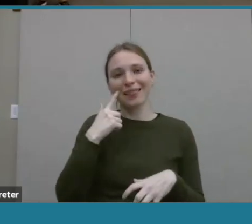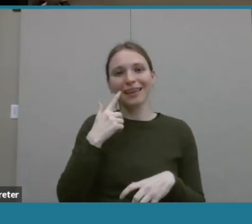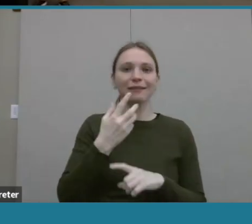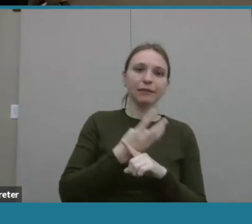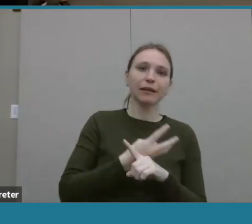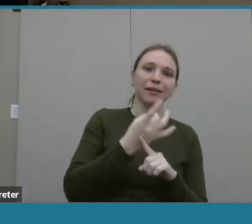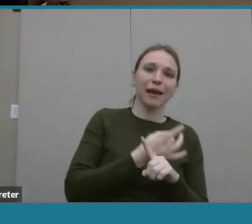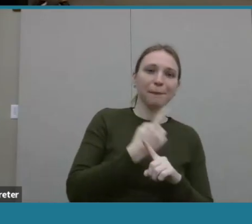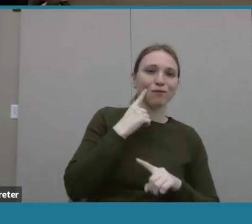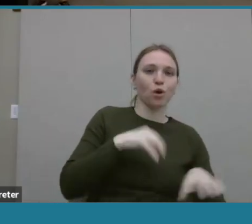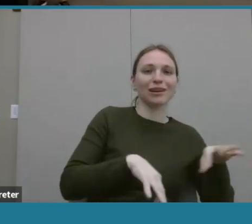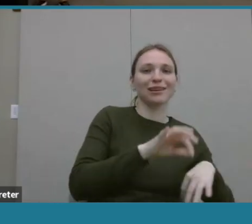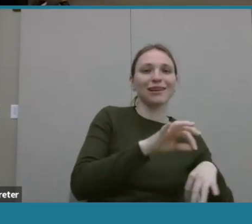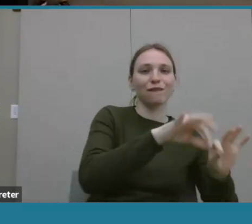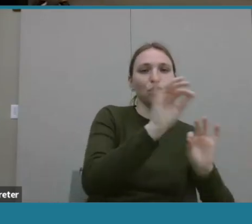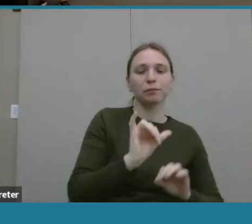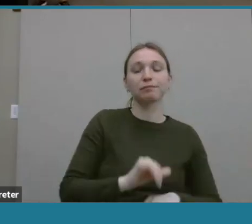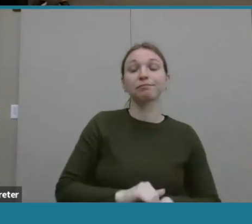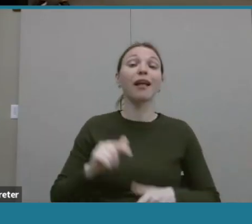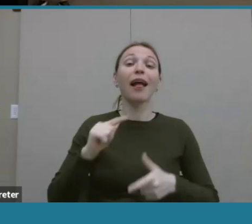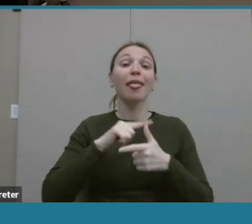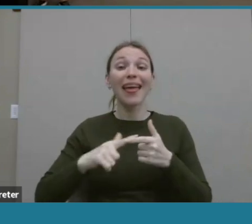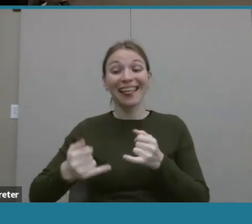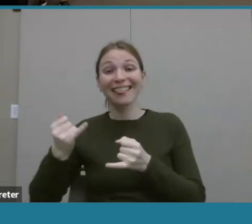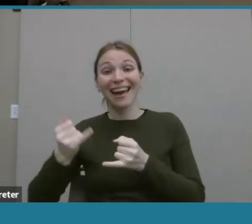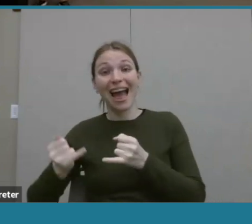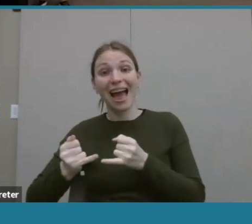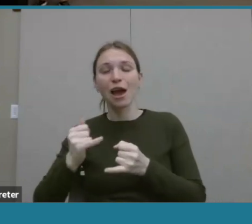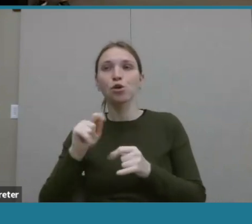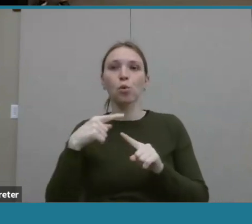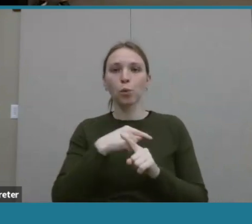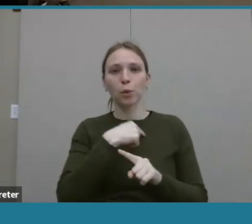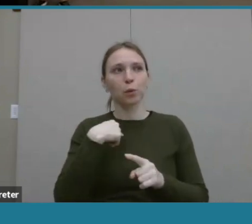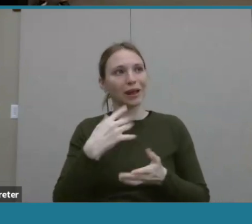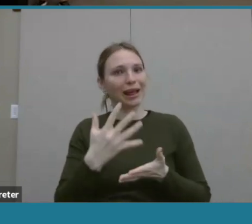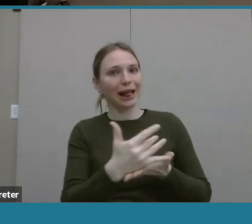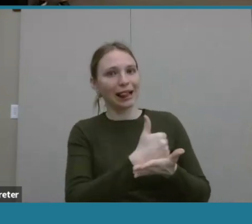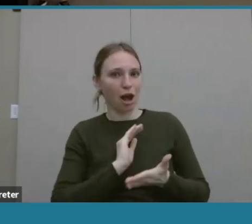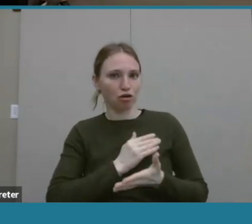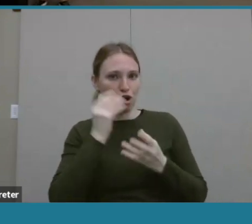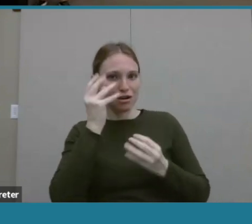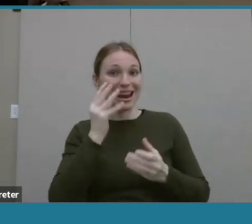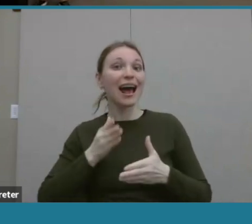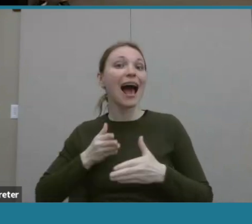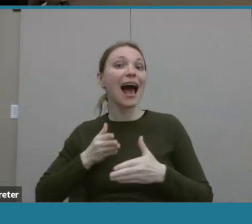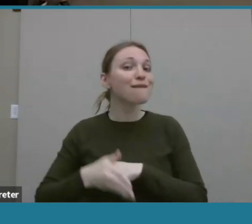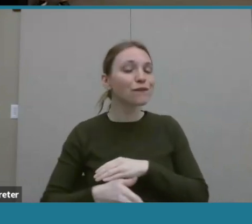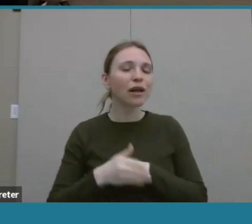And then the back end to collect all of the data summatively. So all of the data after every sign went in, that was basically just as long as it